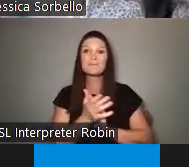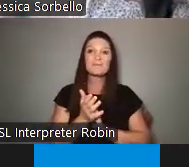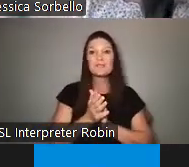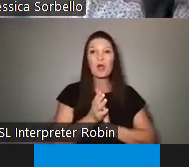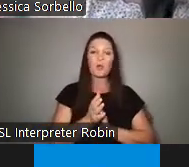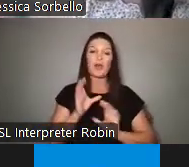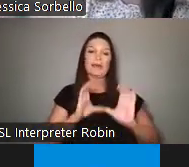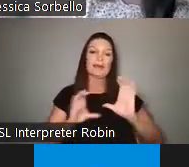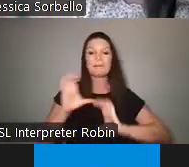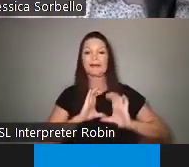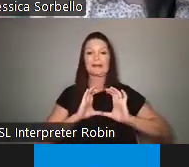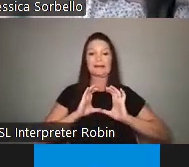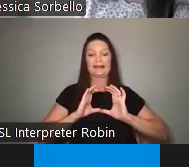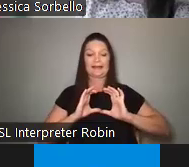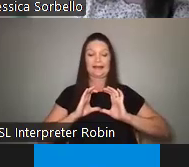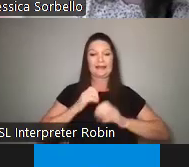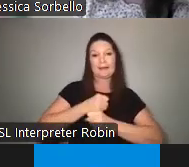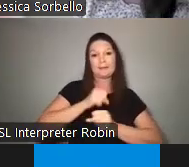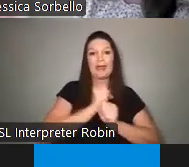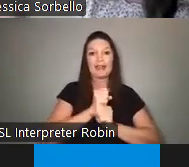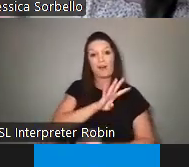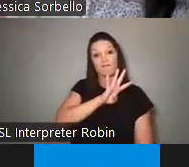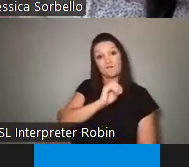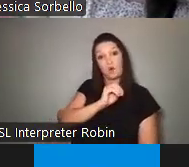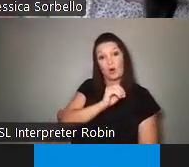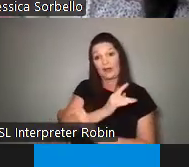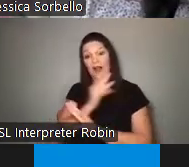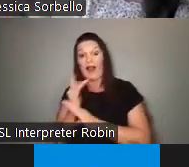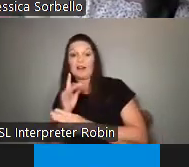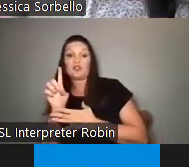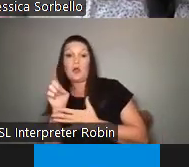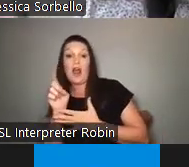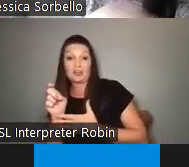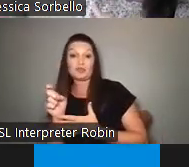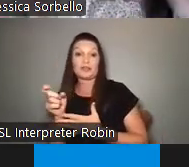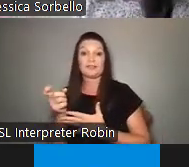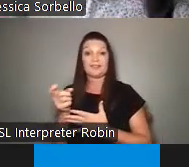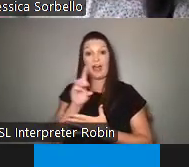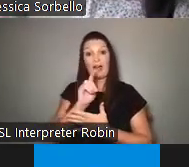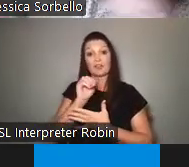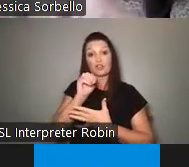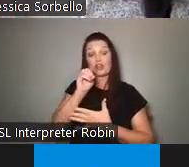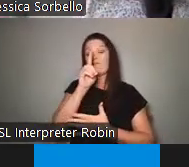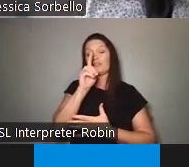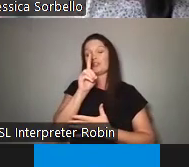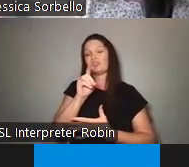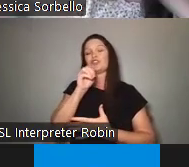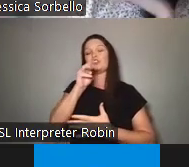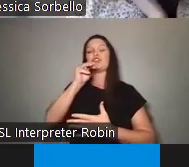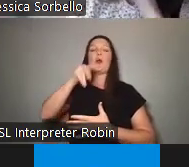of dopamine. Again, throughout our life span. When we really look at why folks use substances and when